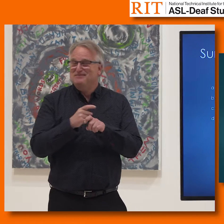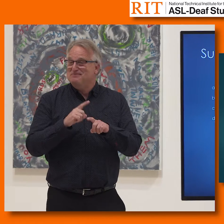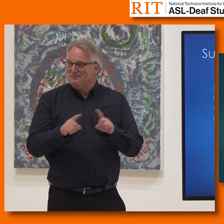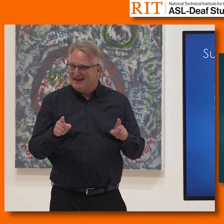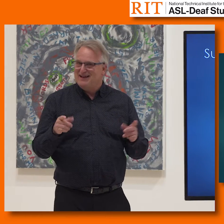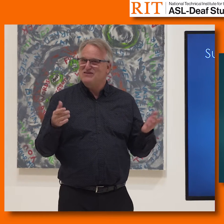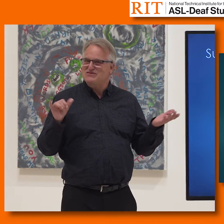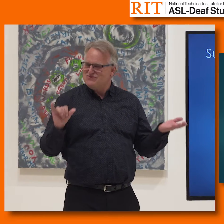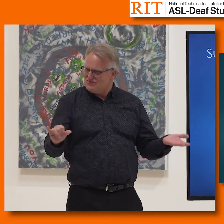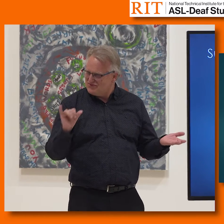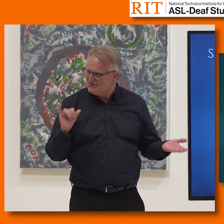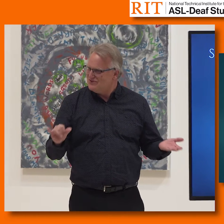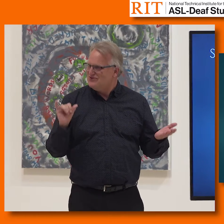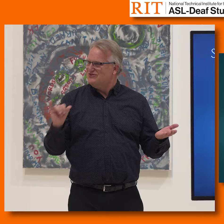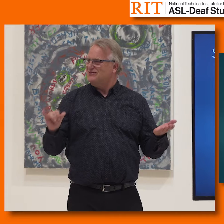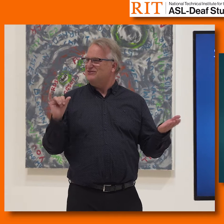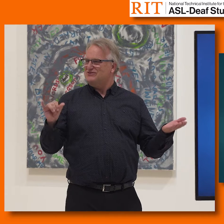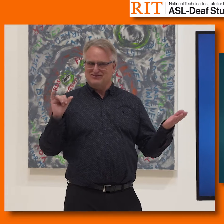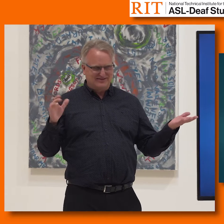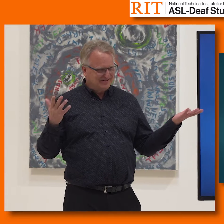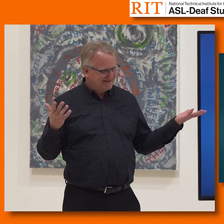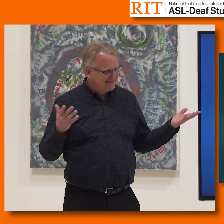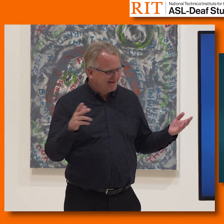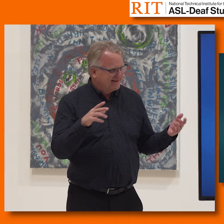I'm in survival mode. Please don't share that with my wife.